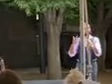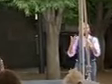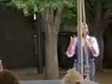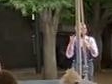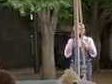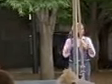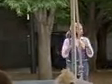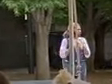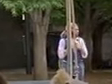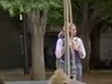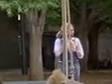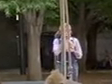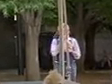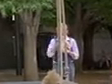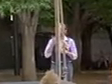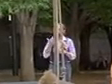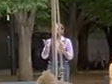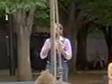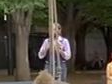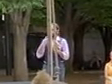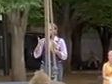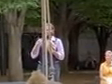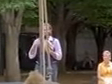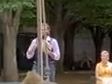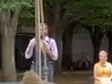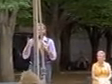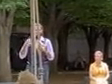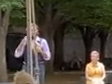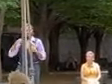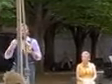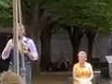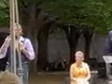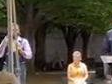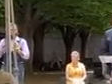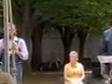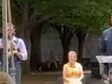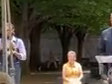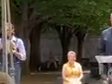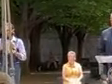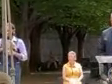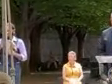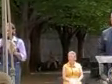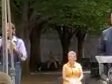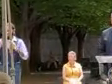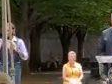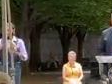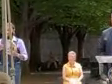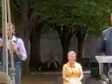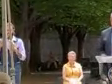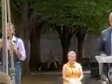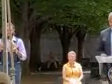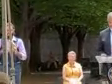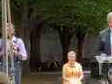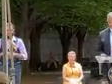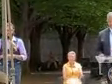Thank you once again for joining us on this very special day, and we appreciate your being here. Thanks again.